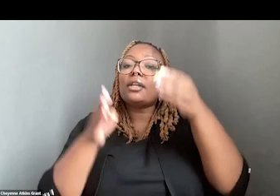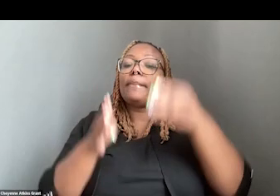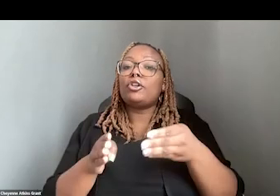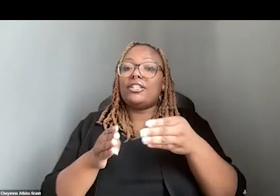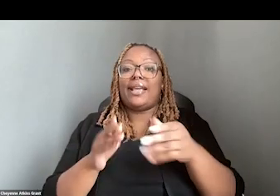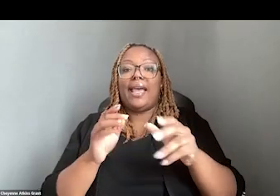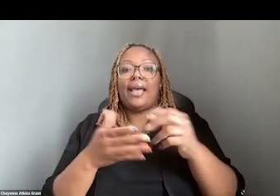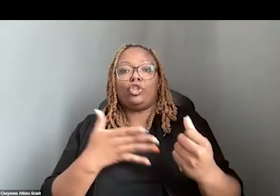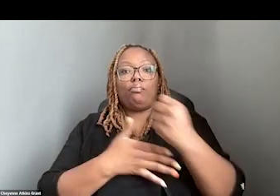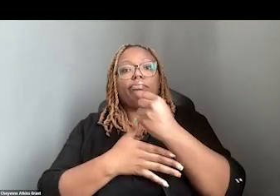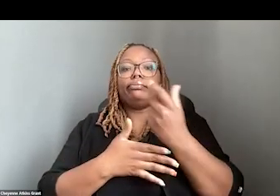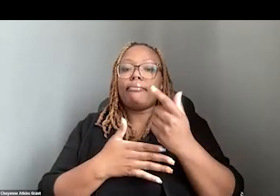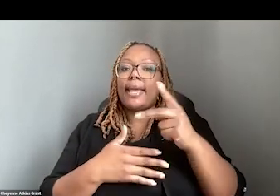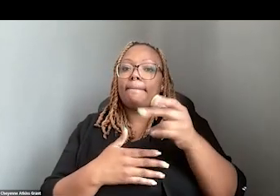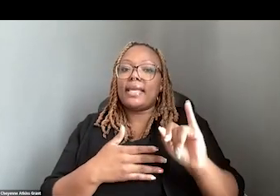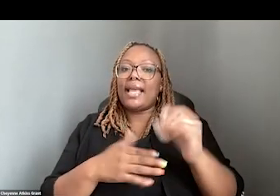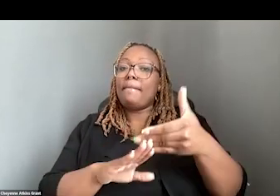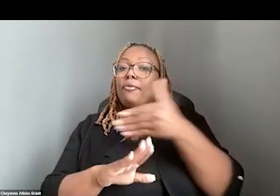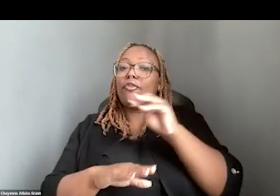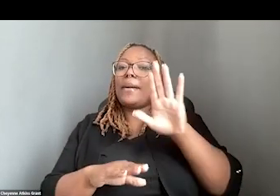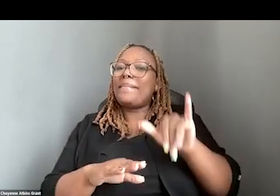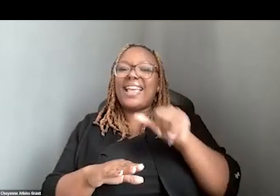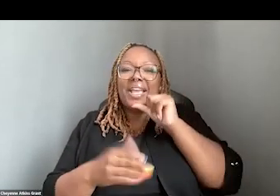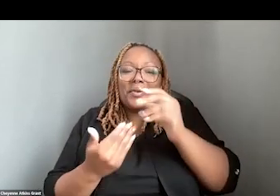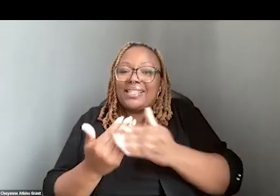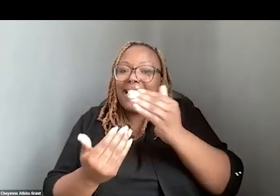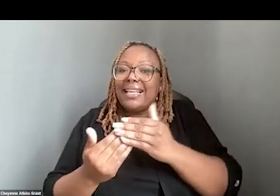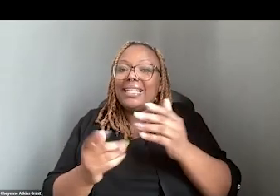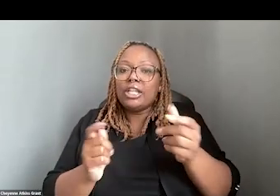Right? Before May, there was not an easy way to move people around.